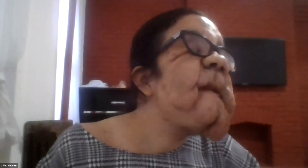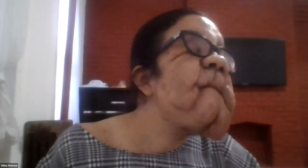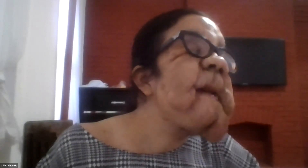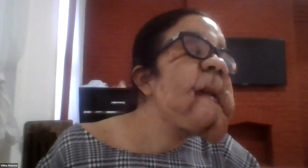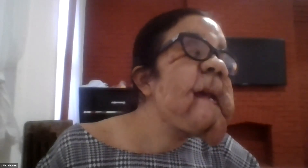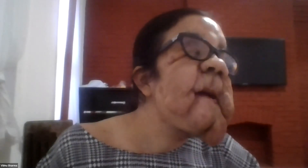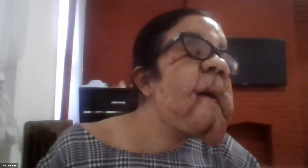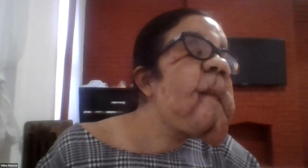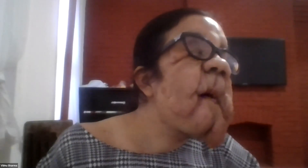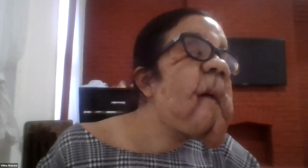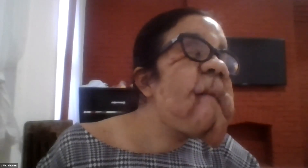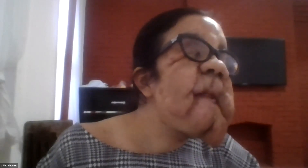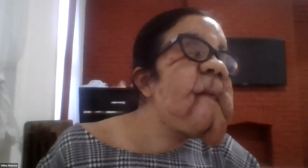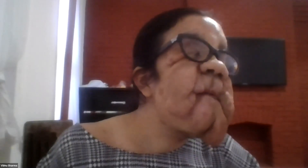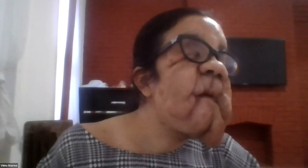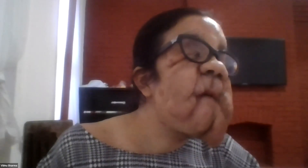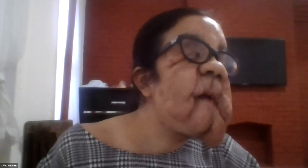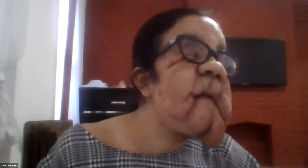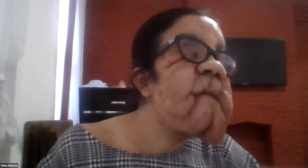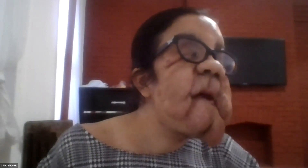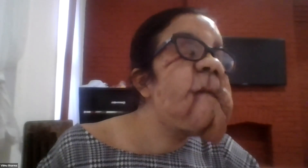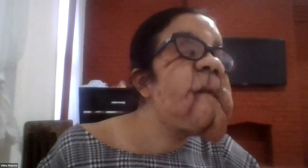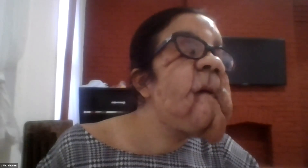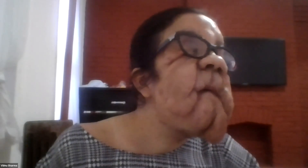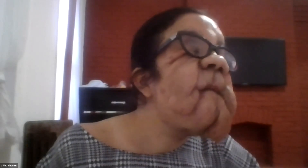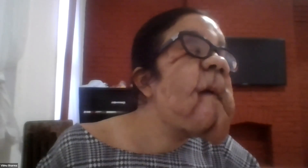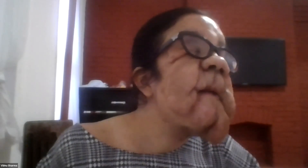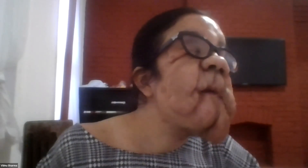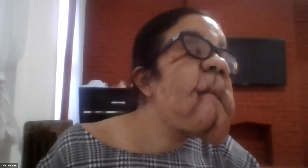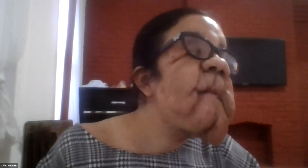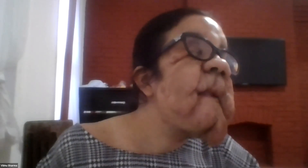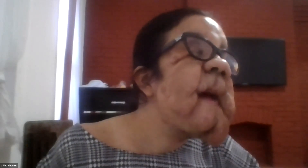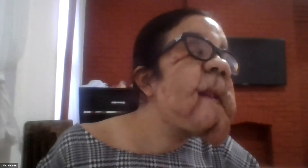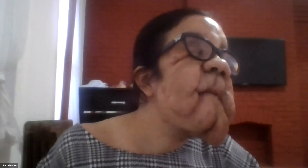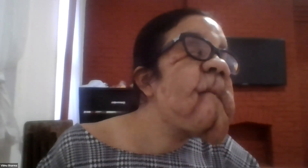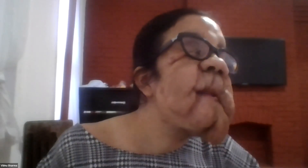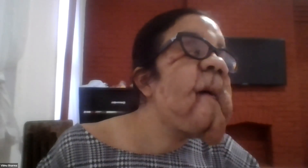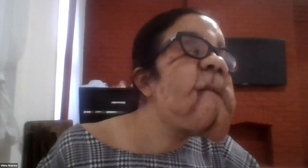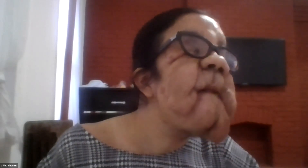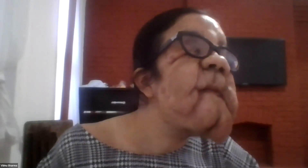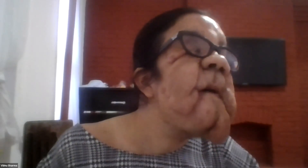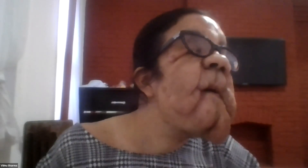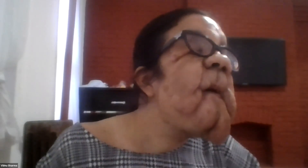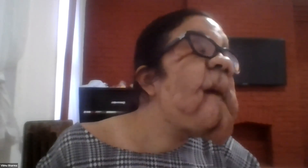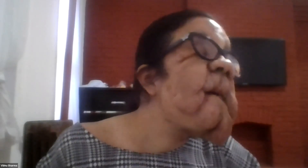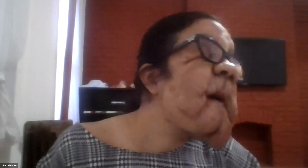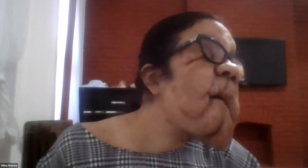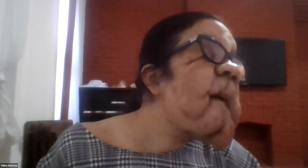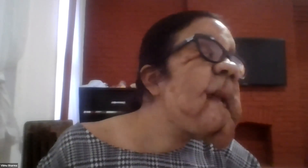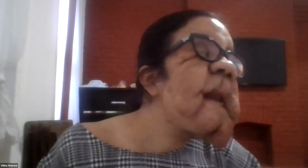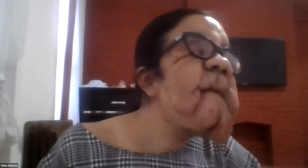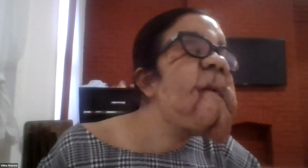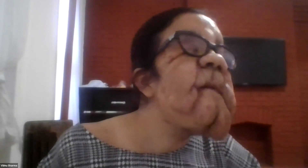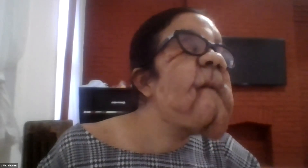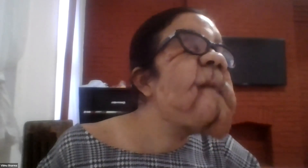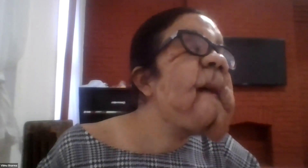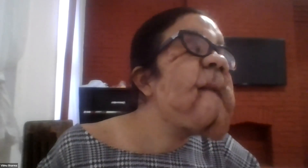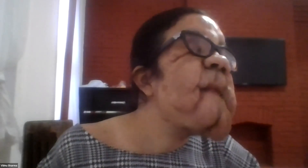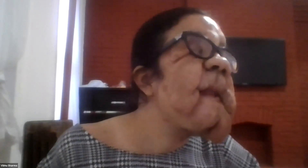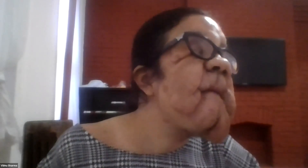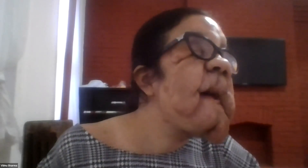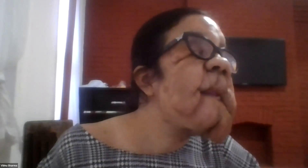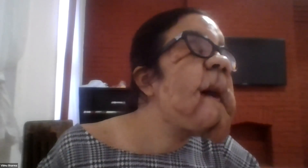Vibhu Sharma : zte nor the Ministry of Foreign Affairs foreign common melton development office over the organizers of today side event.